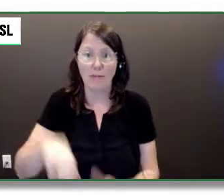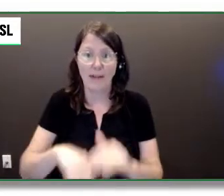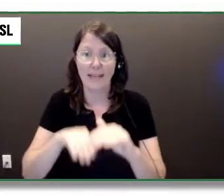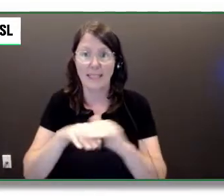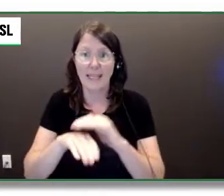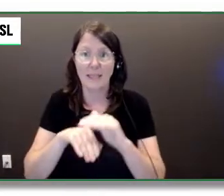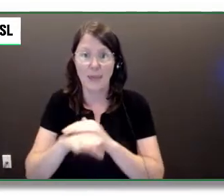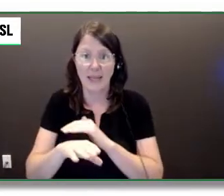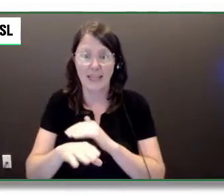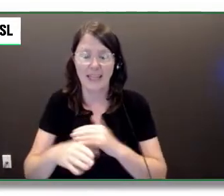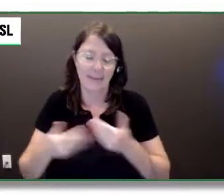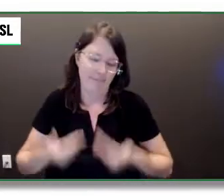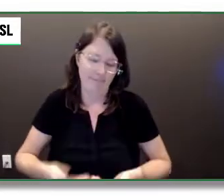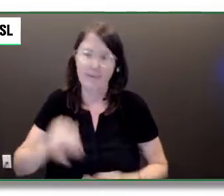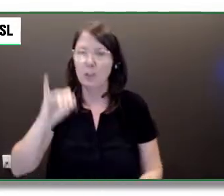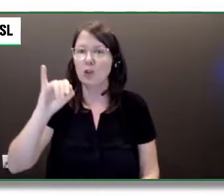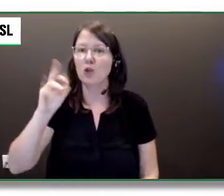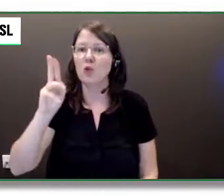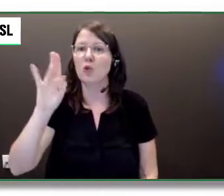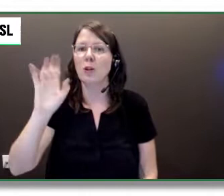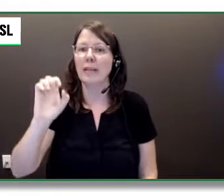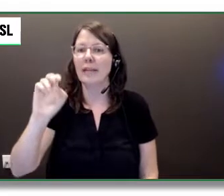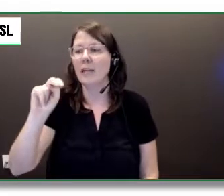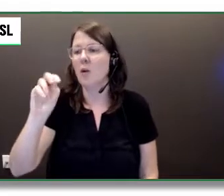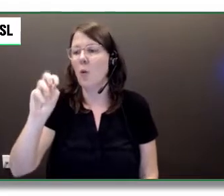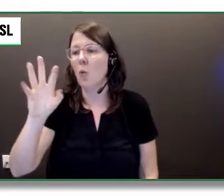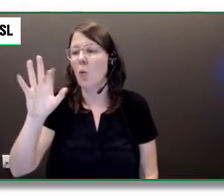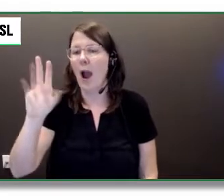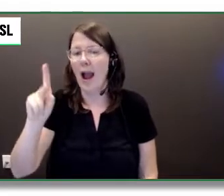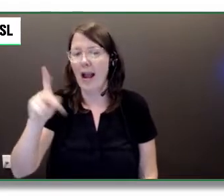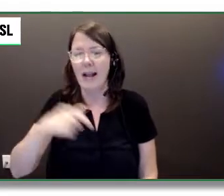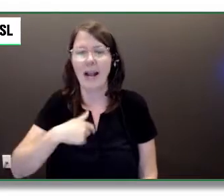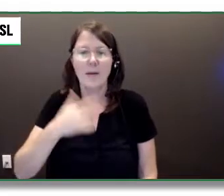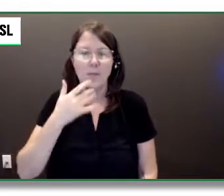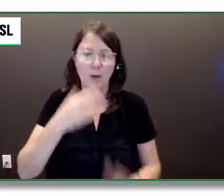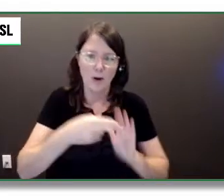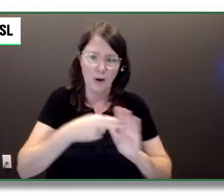I use she her and they them pronouns and I am the founder of The Seasonal Body